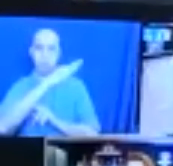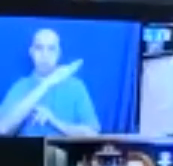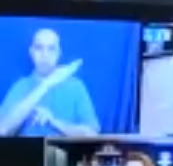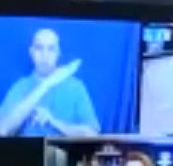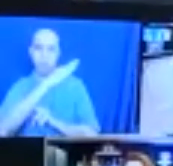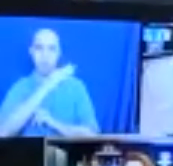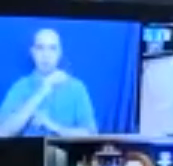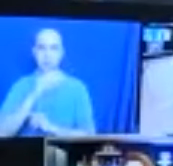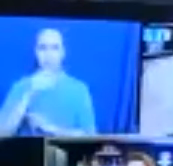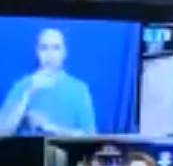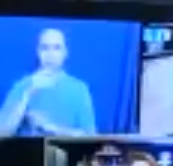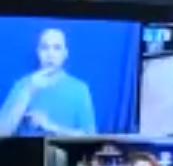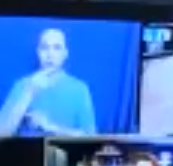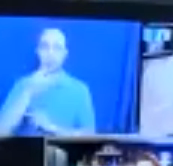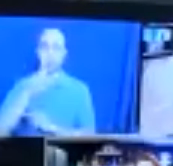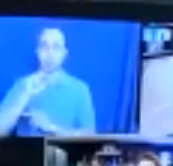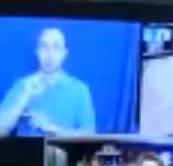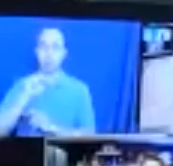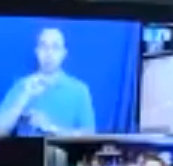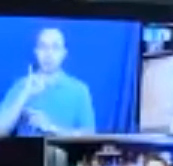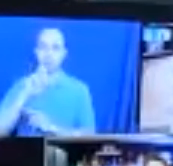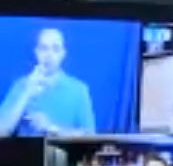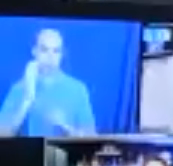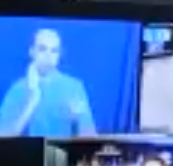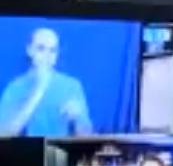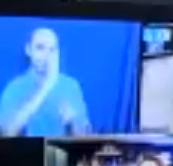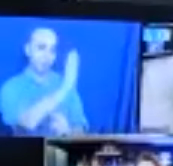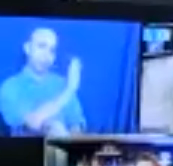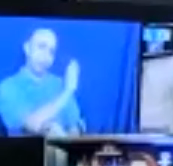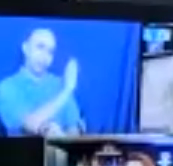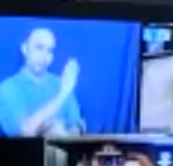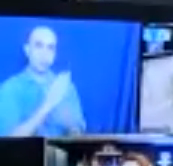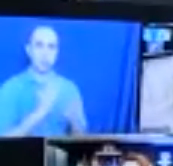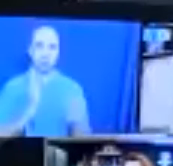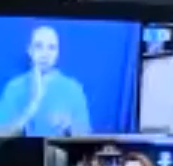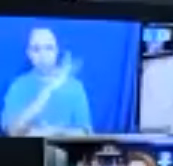I'M SCISSORING AND LOCKING SO THAT I CAN PUNCH ETC.